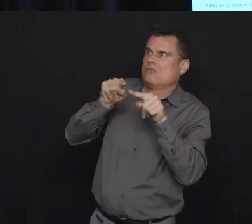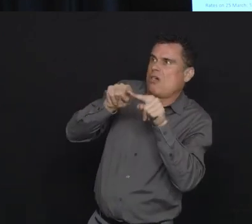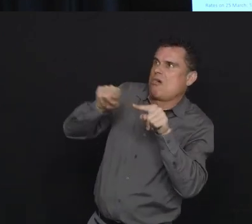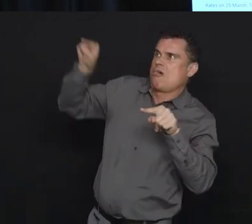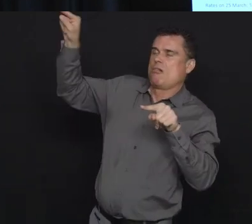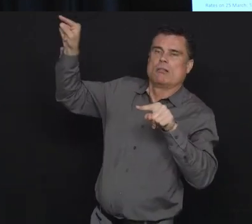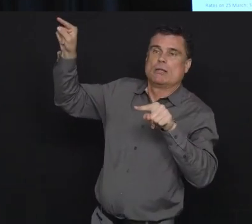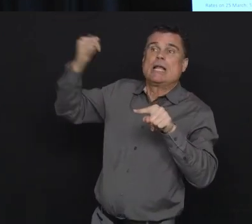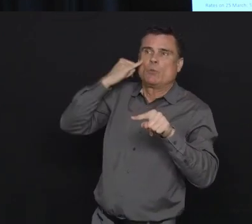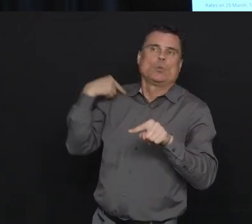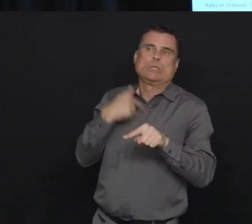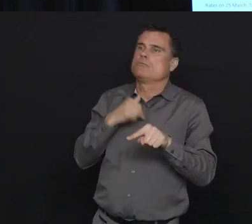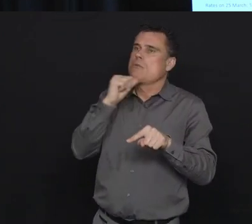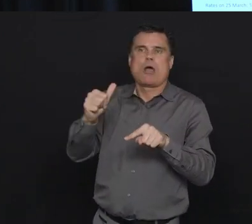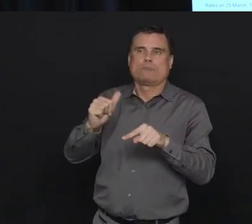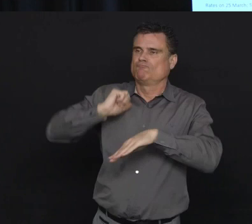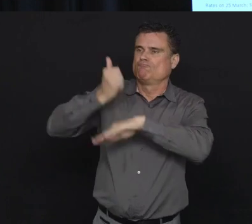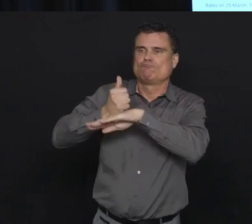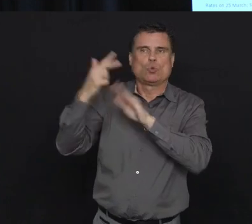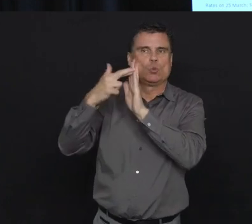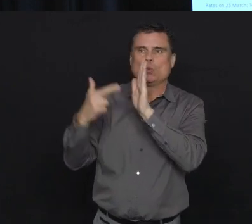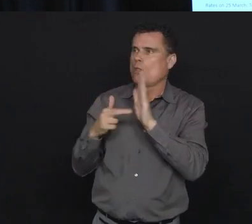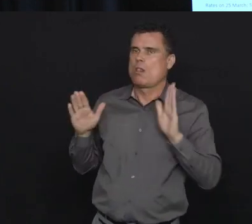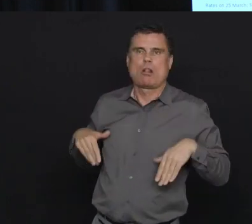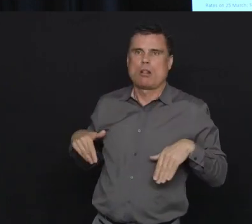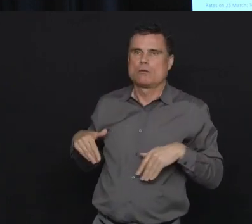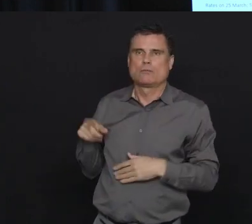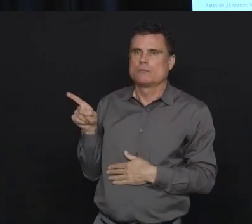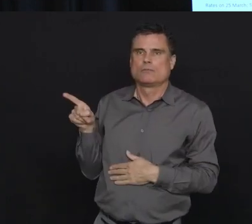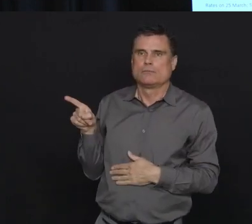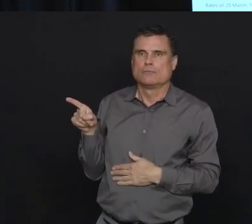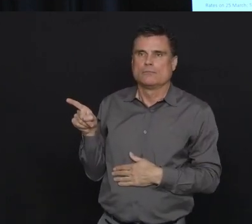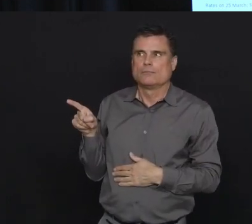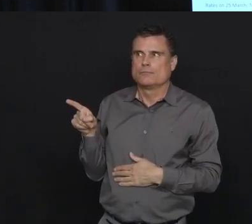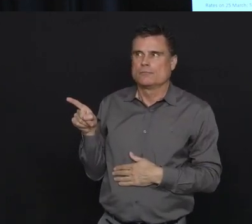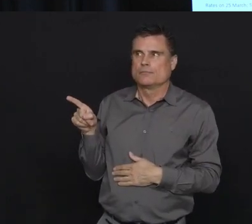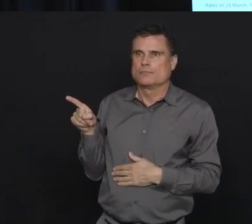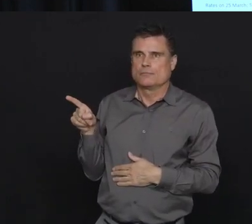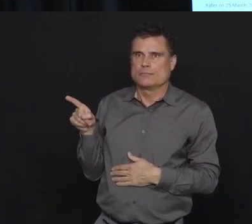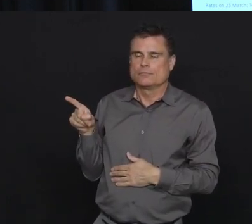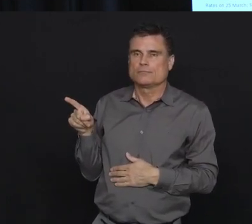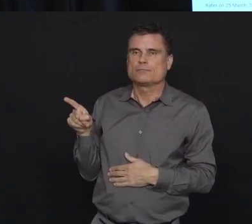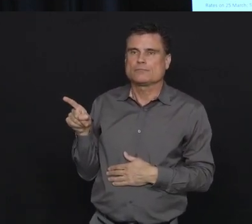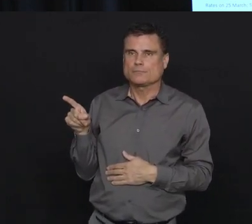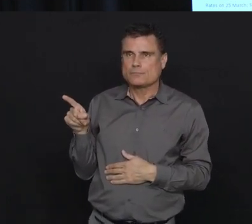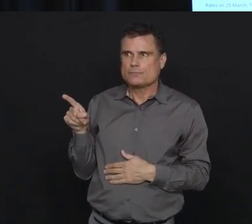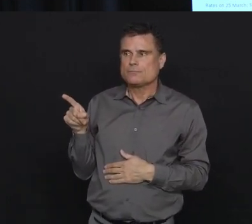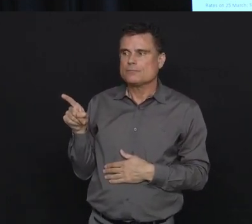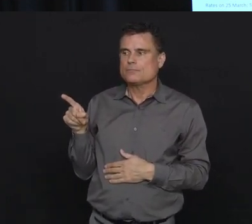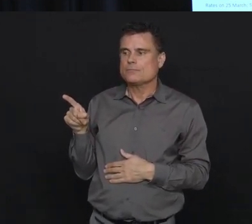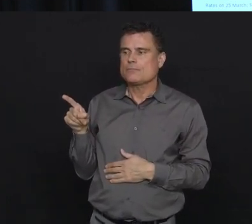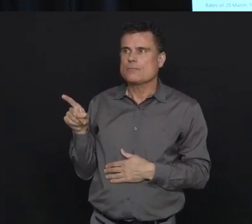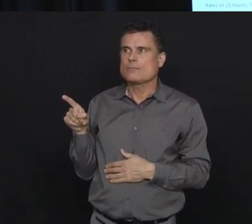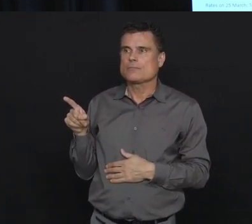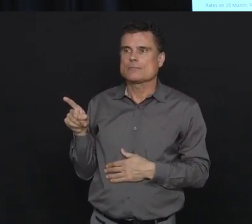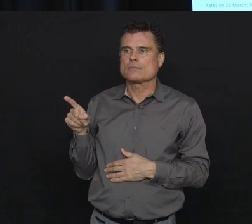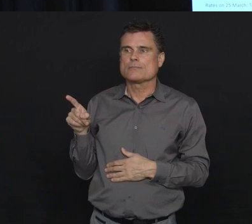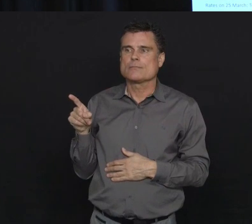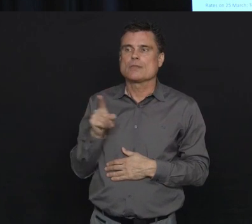down to around 12% per day. That is a slowing down of the numbers of new cases.